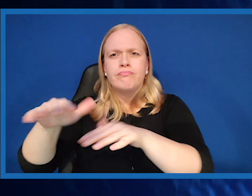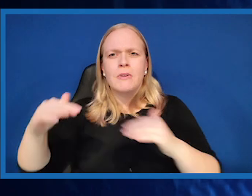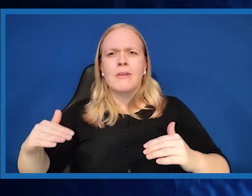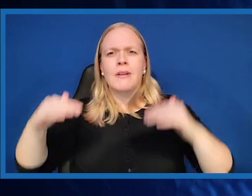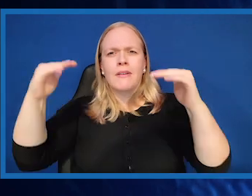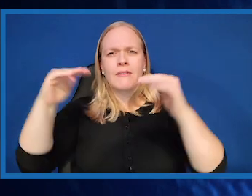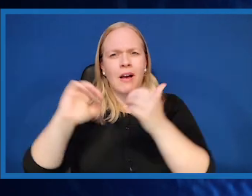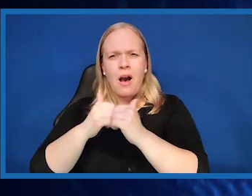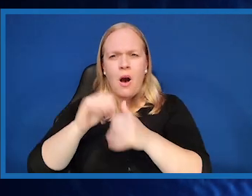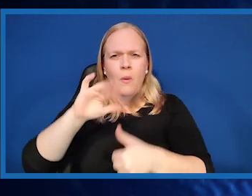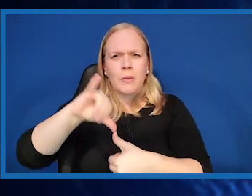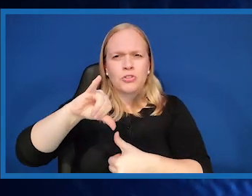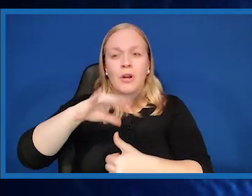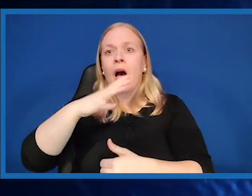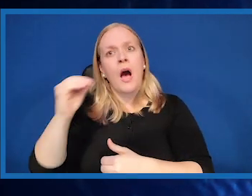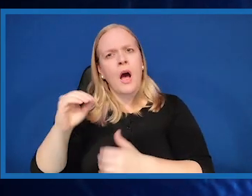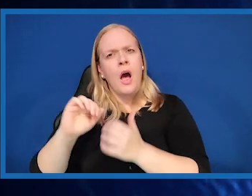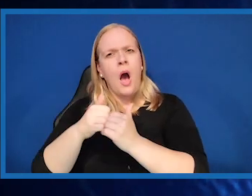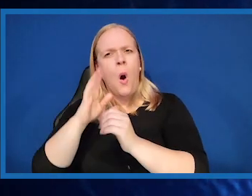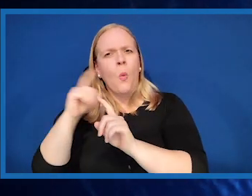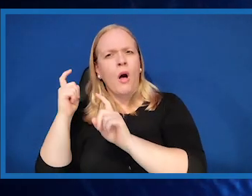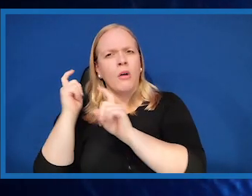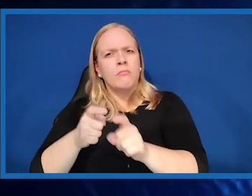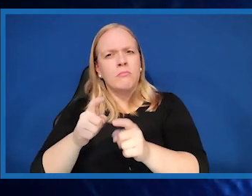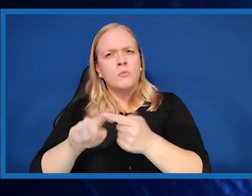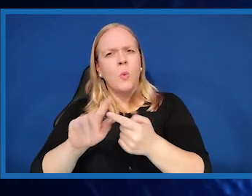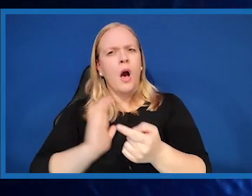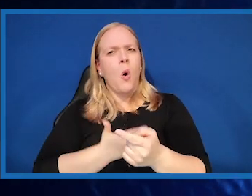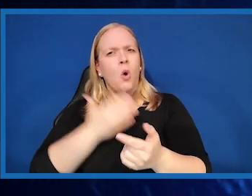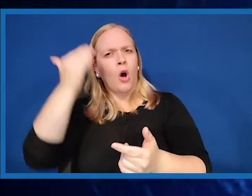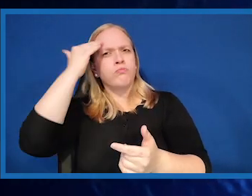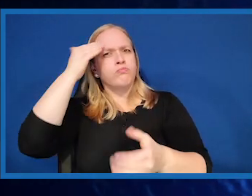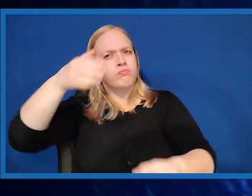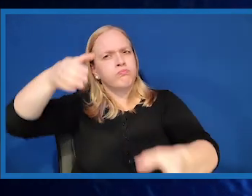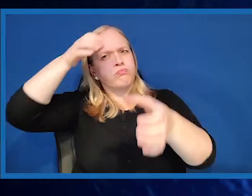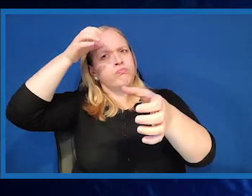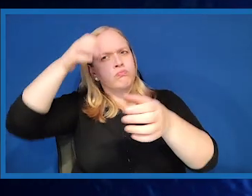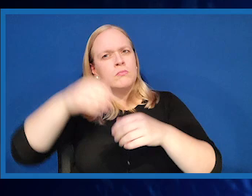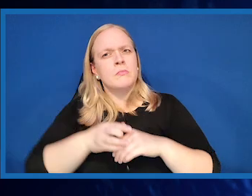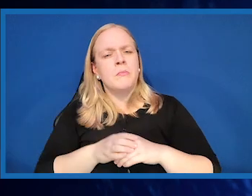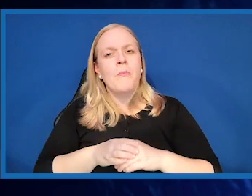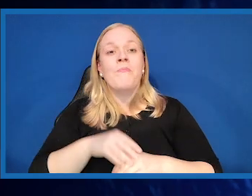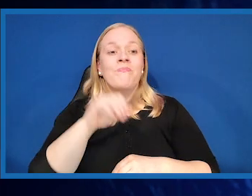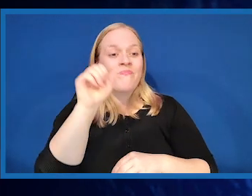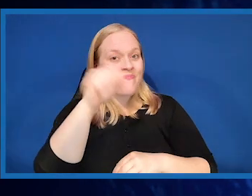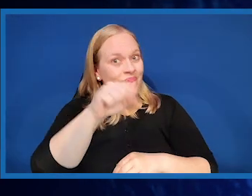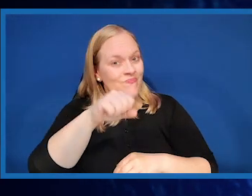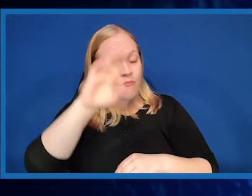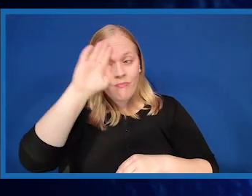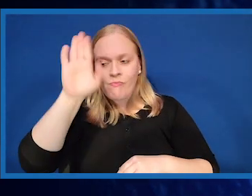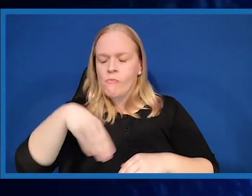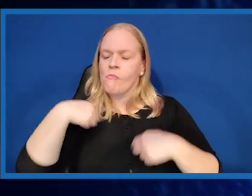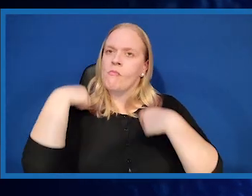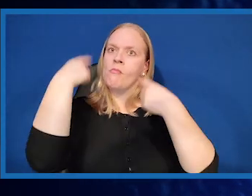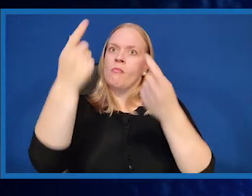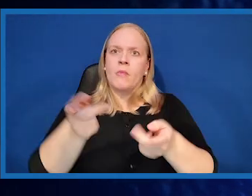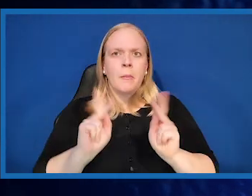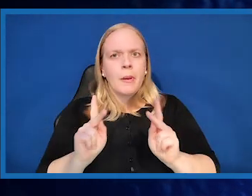SEA LEVEL RISE? YEAH SO, UH, PEOPLE HAVE BEEN INTERESTED IN MEASURING SEA LEVEL, THEY'VE BEEN USING, UH,